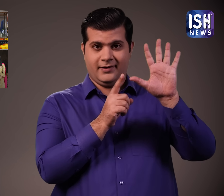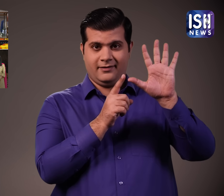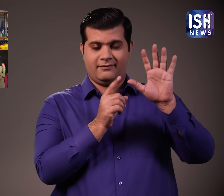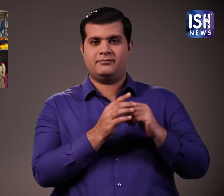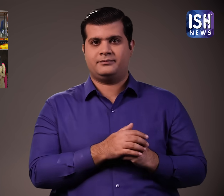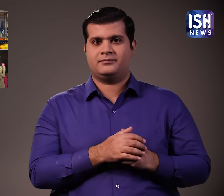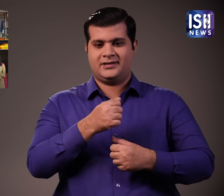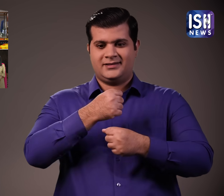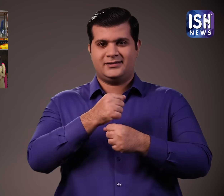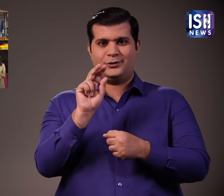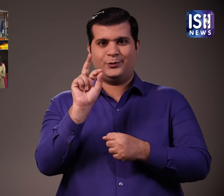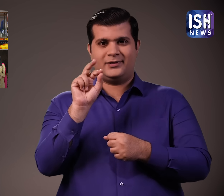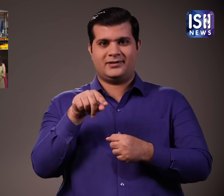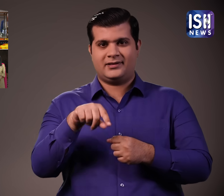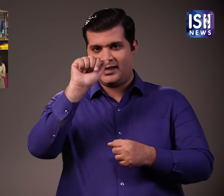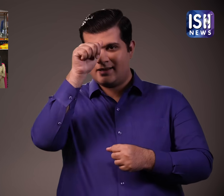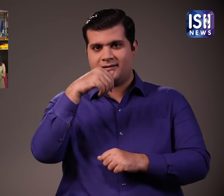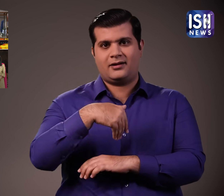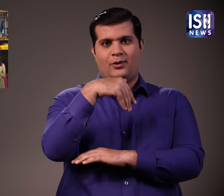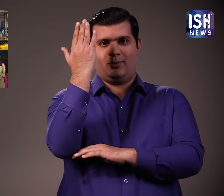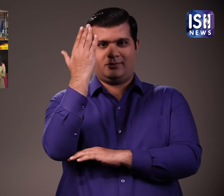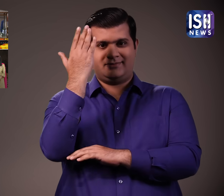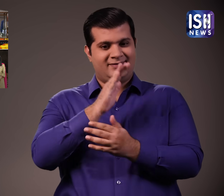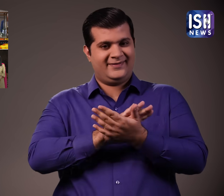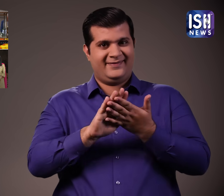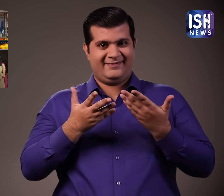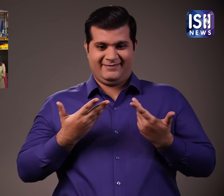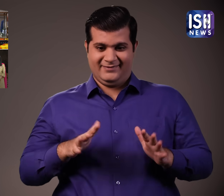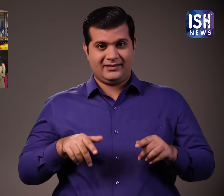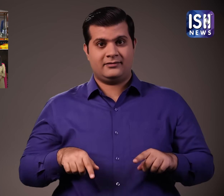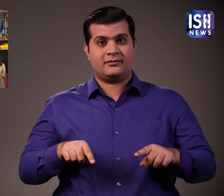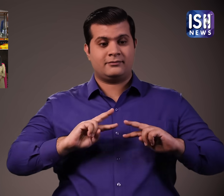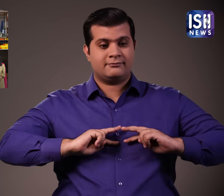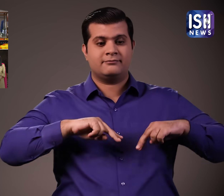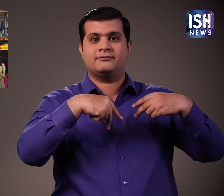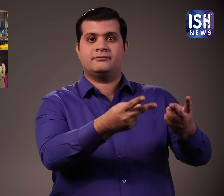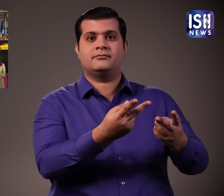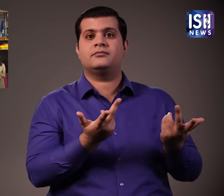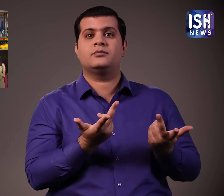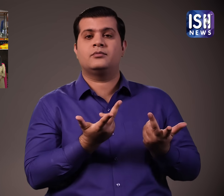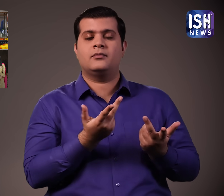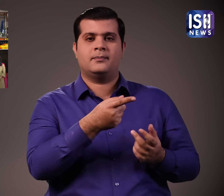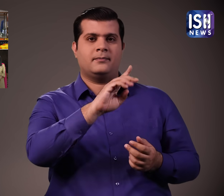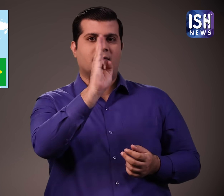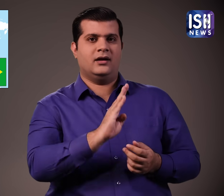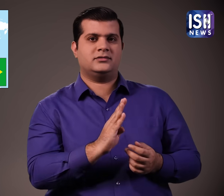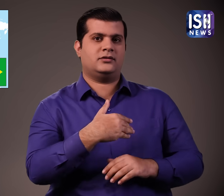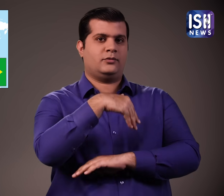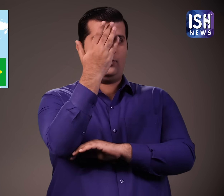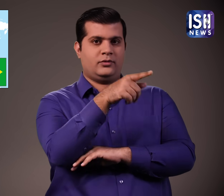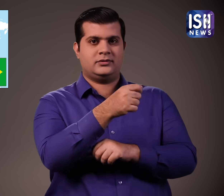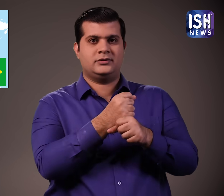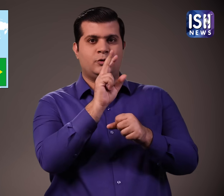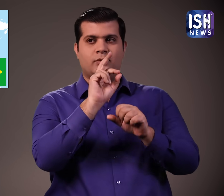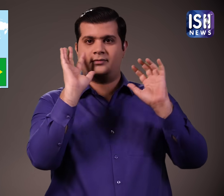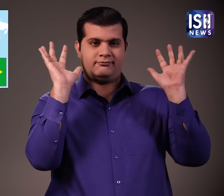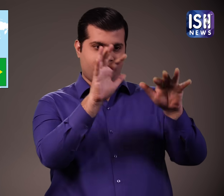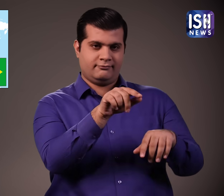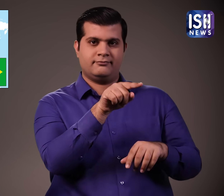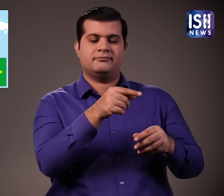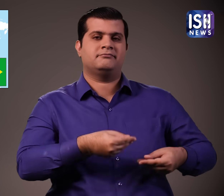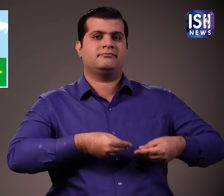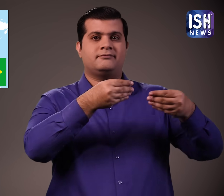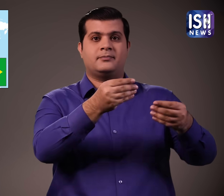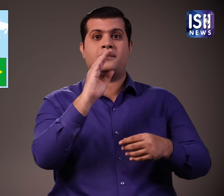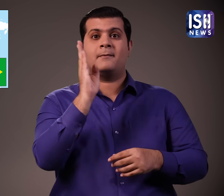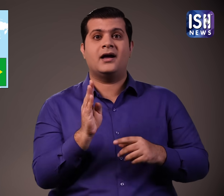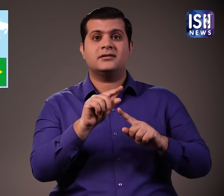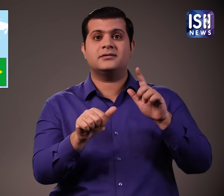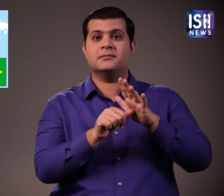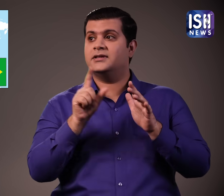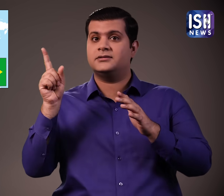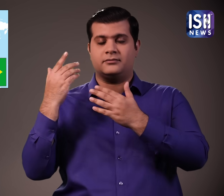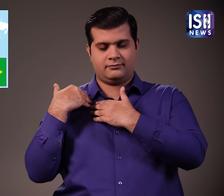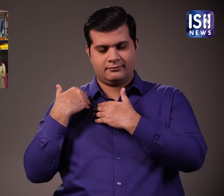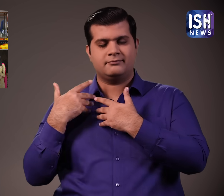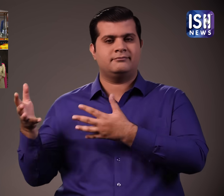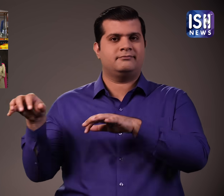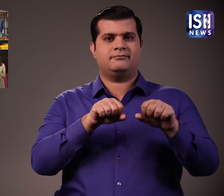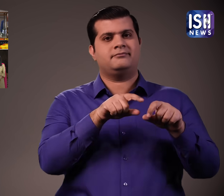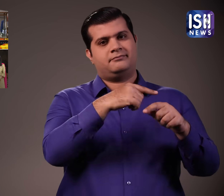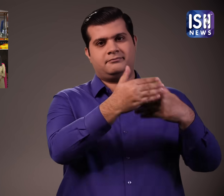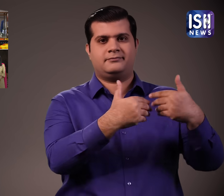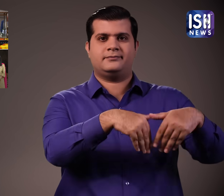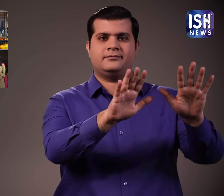5. Marking the end of India's G20 Presidency, PM Modi handed over the Presidency to Brazilian President Luiz Inácio Lula da Silva.